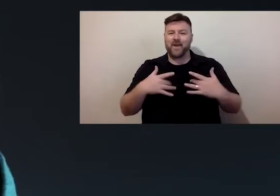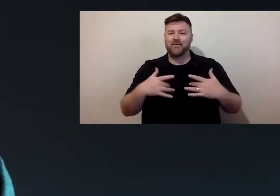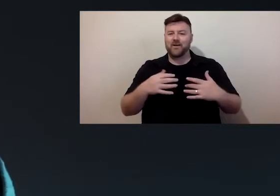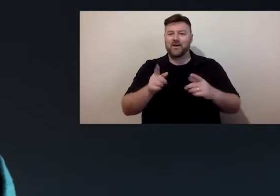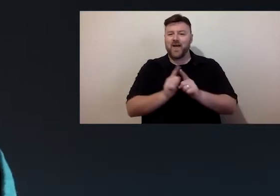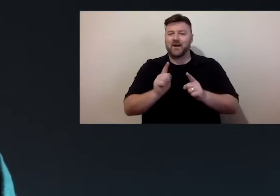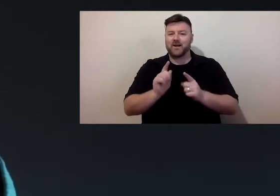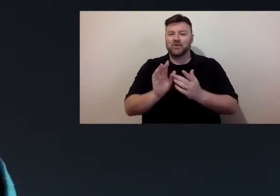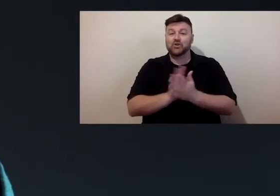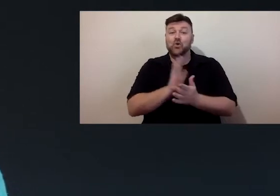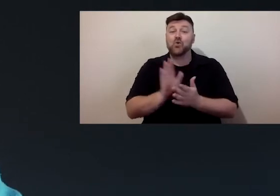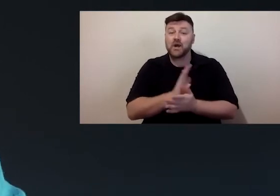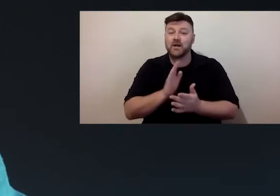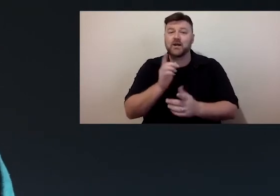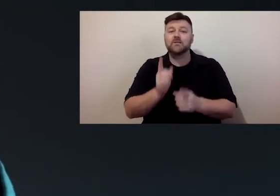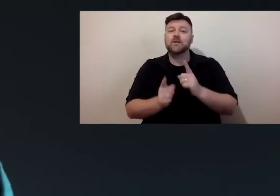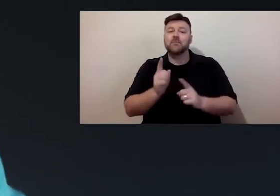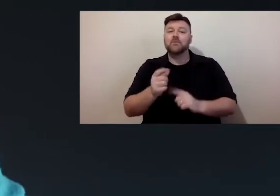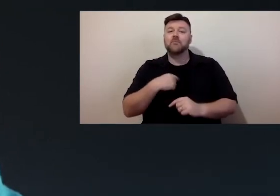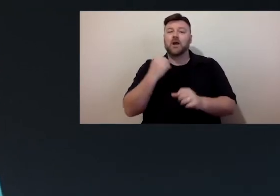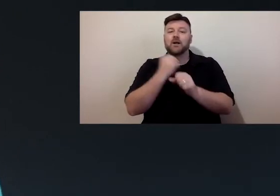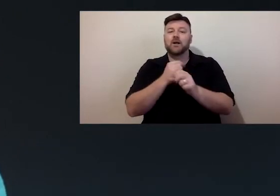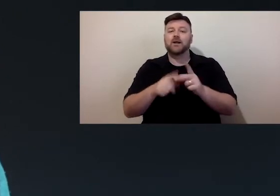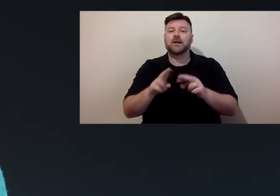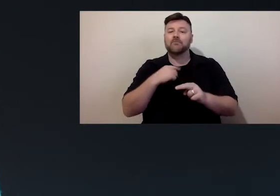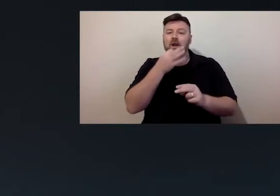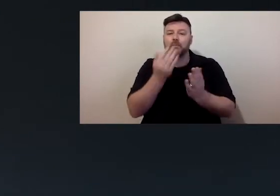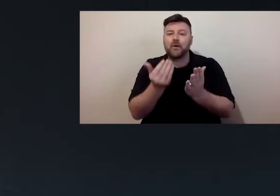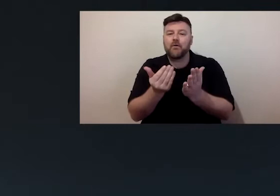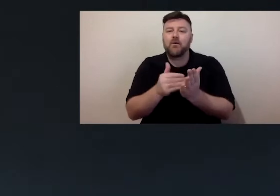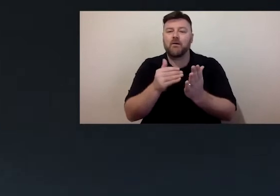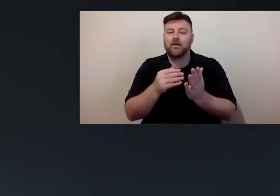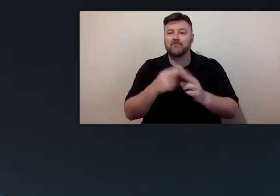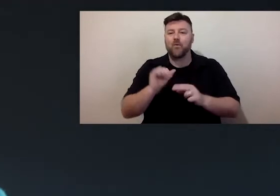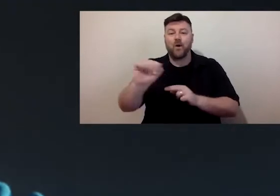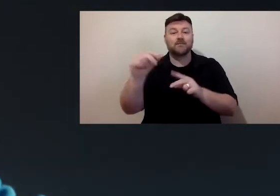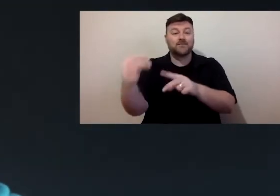dancer that little moment where they're like, "gah-gah-gah" and so I